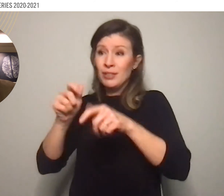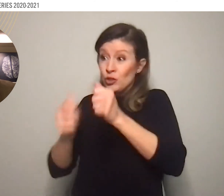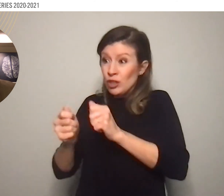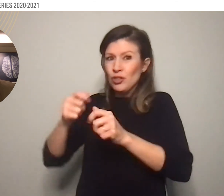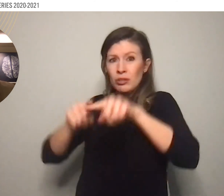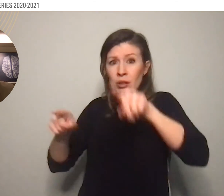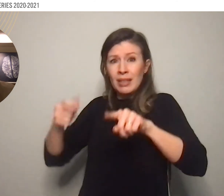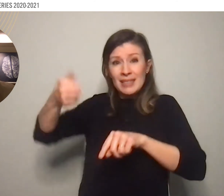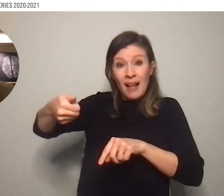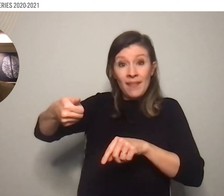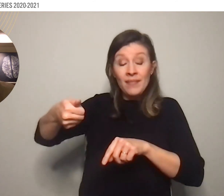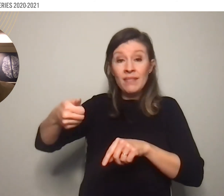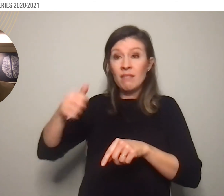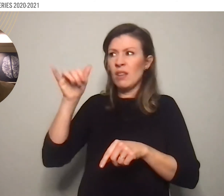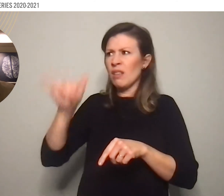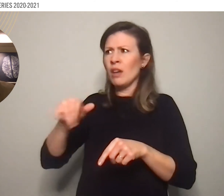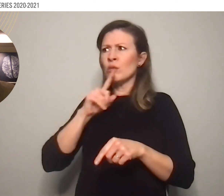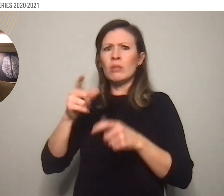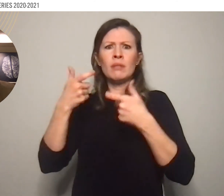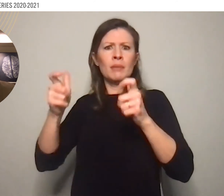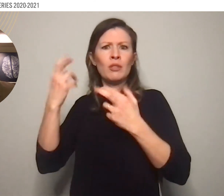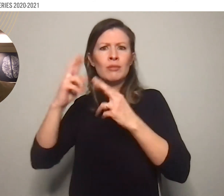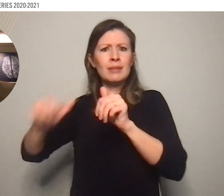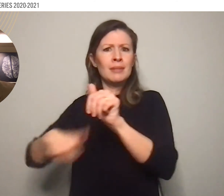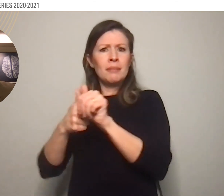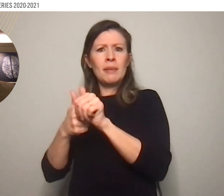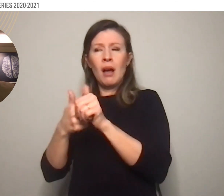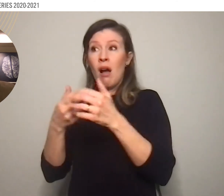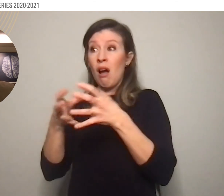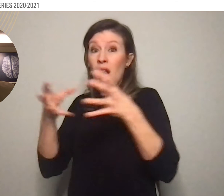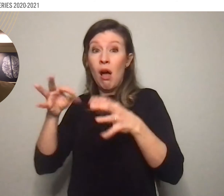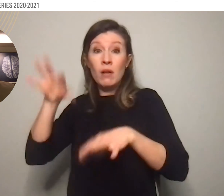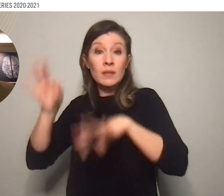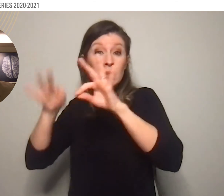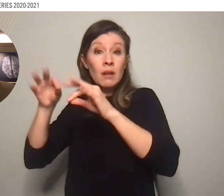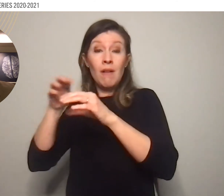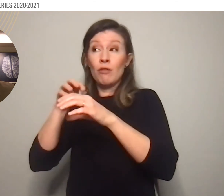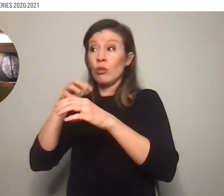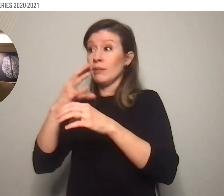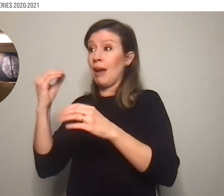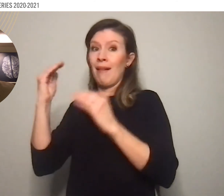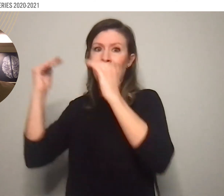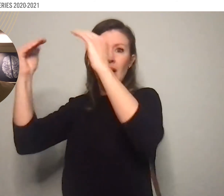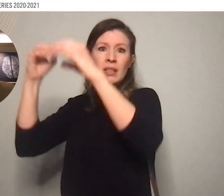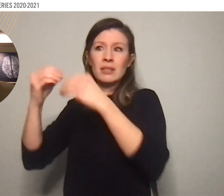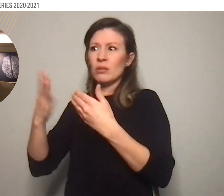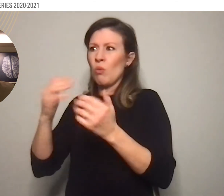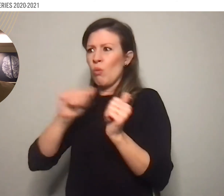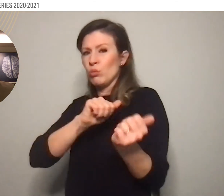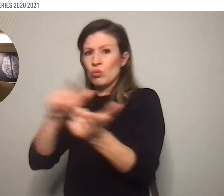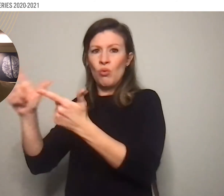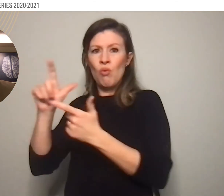variability. It has been the driving factor of of discovery in advance of nearly every civilization